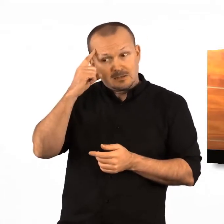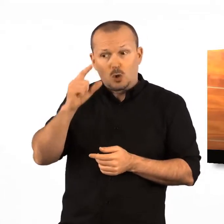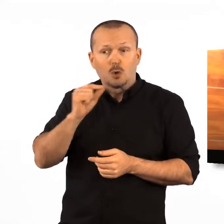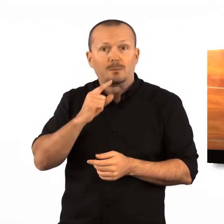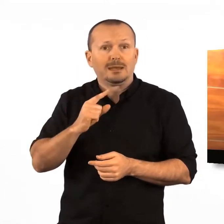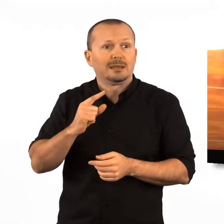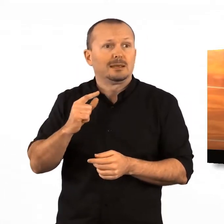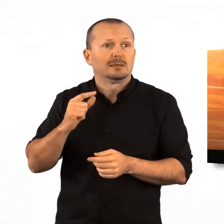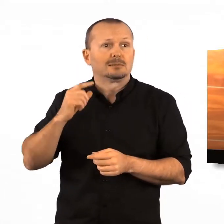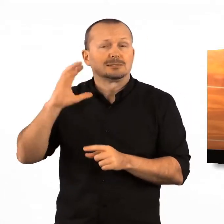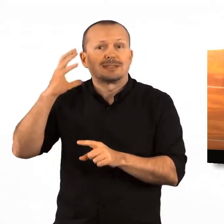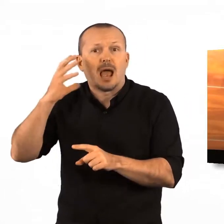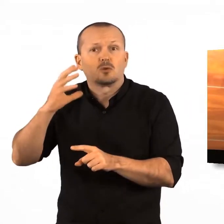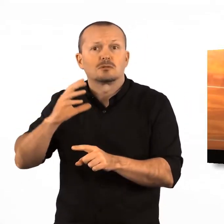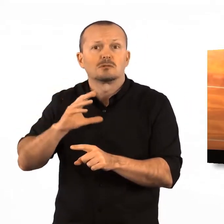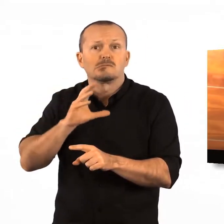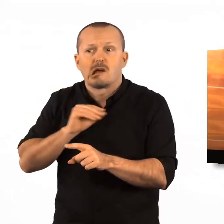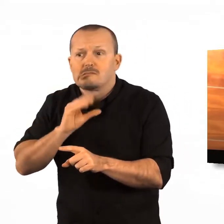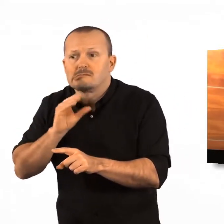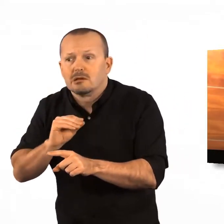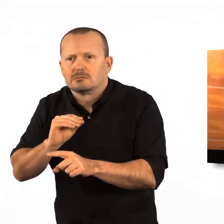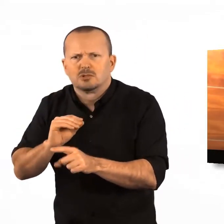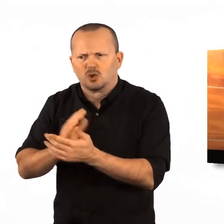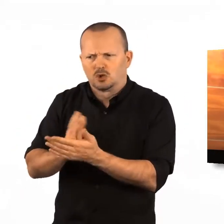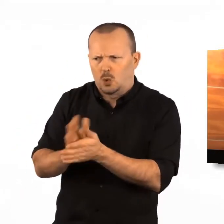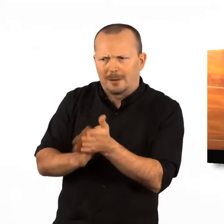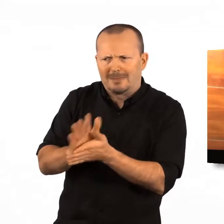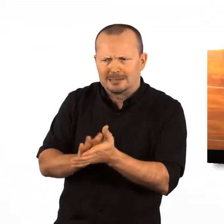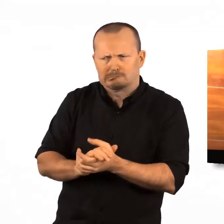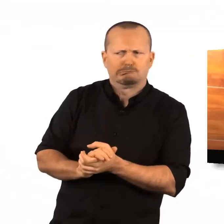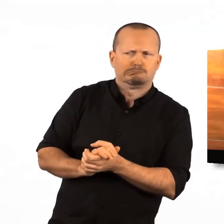sound that you’re not quite sure what it means but you can interpret it as perhaps